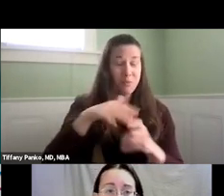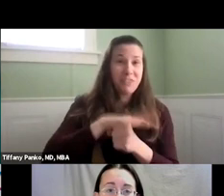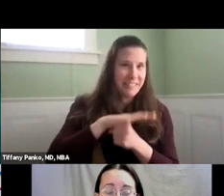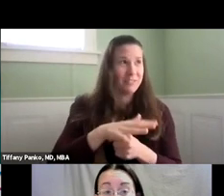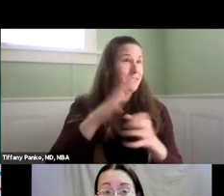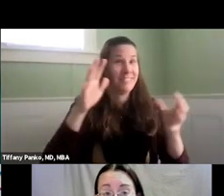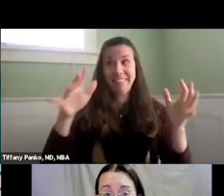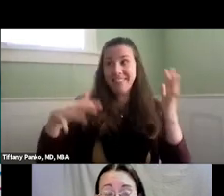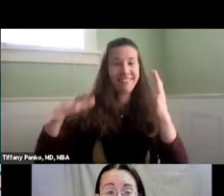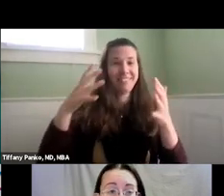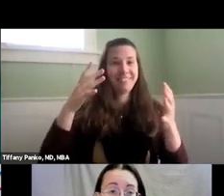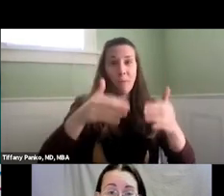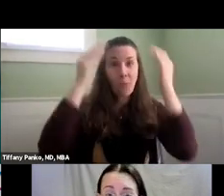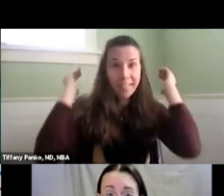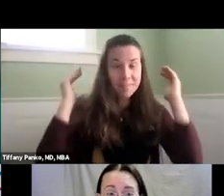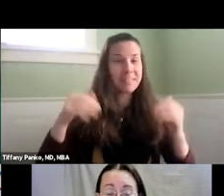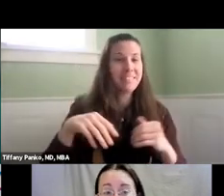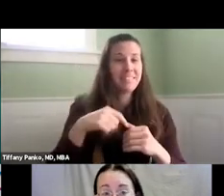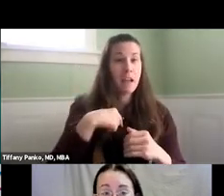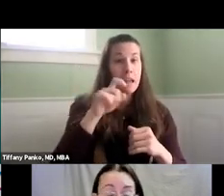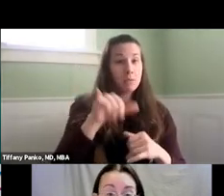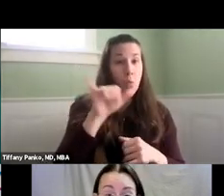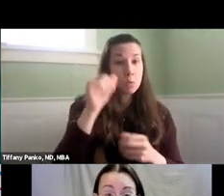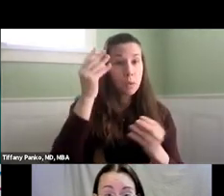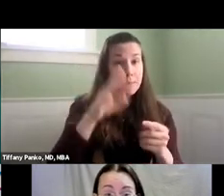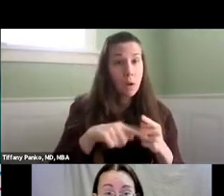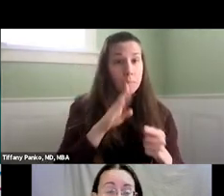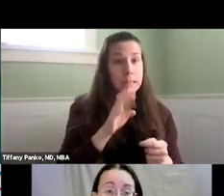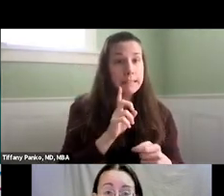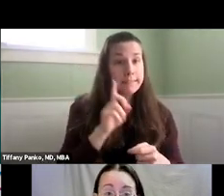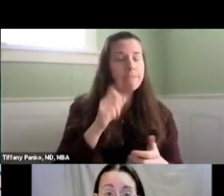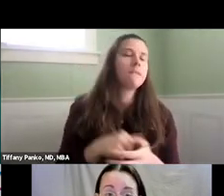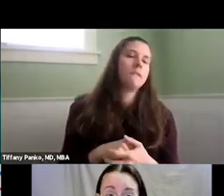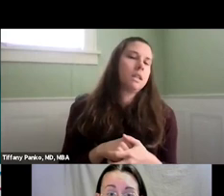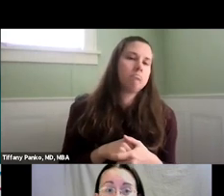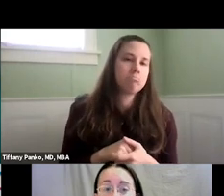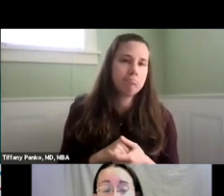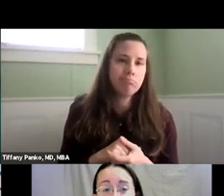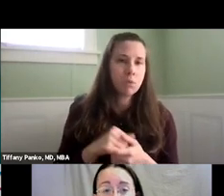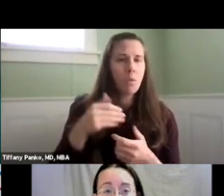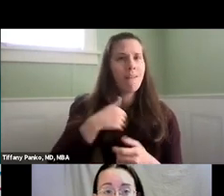as disabled women or a deaf woman in a pregnancy situation, while they’re giving birth in